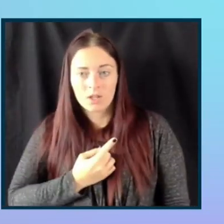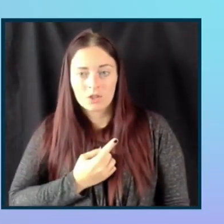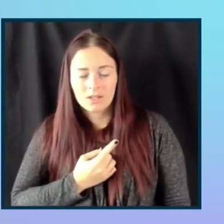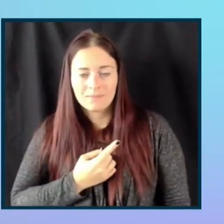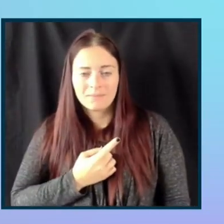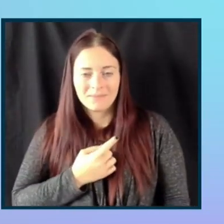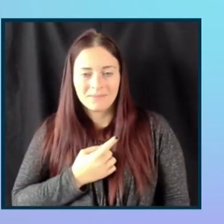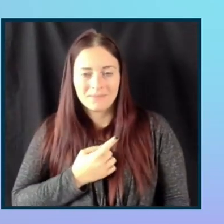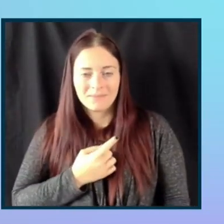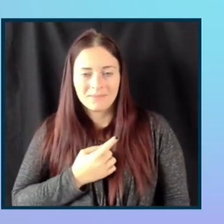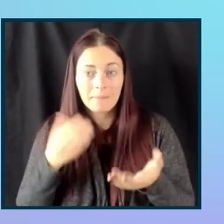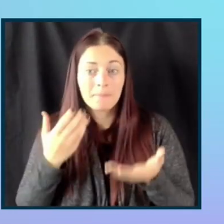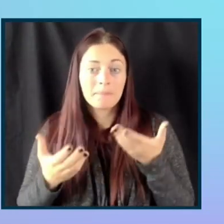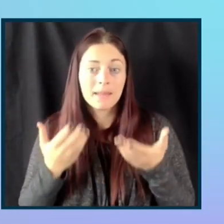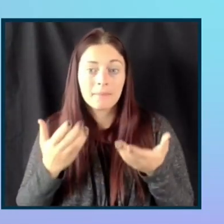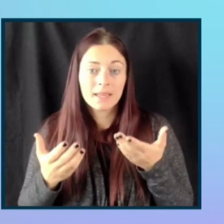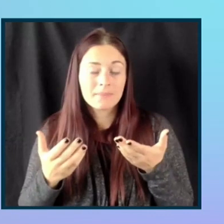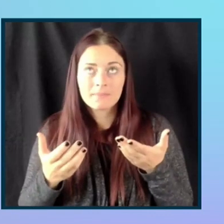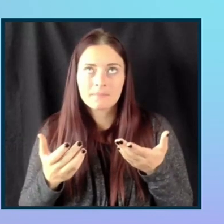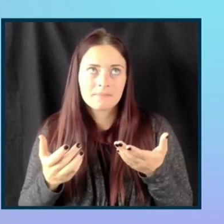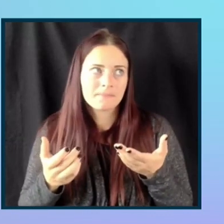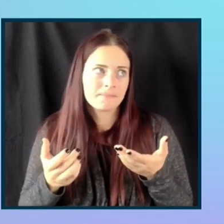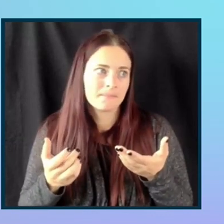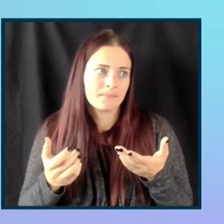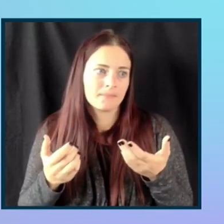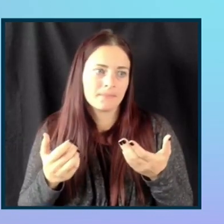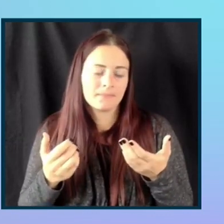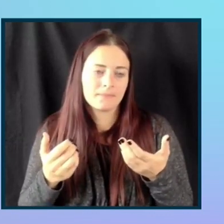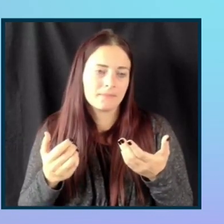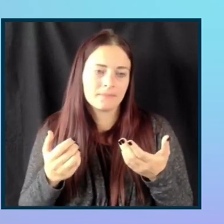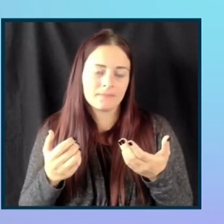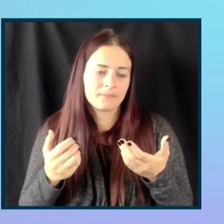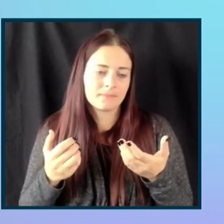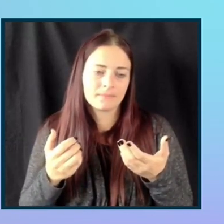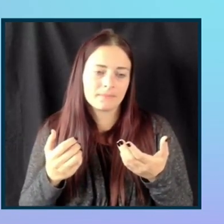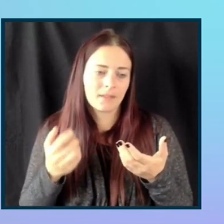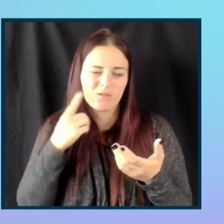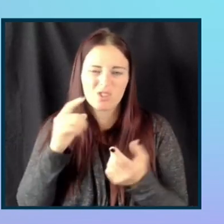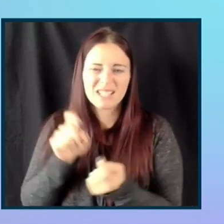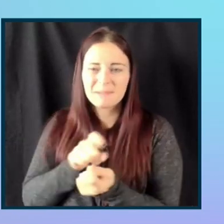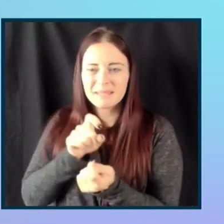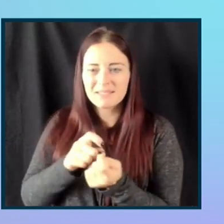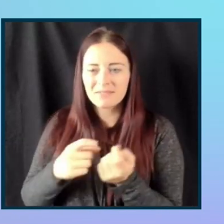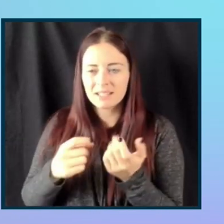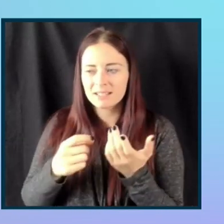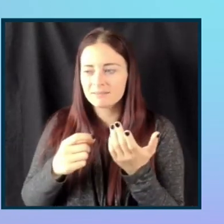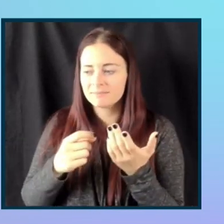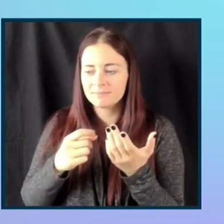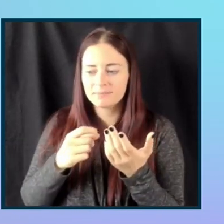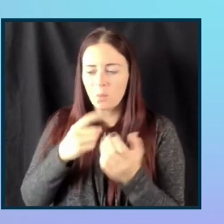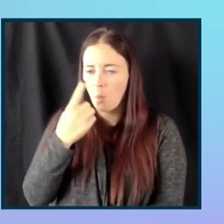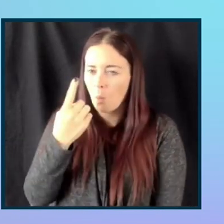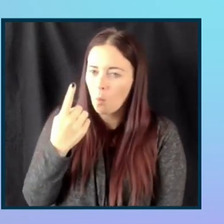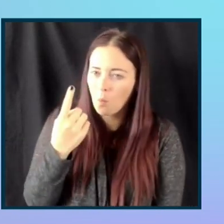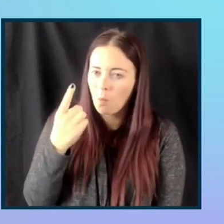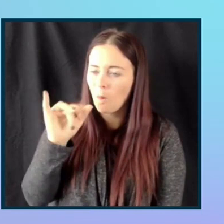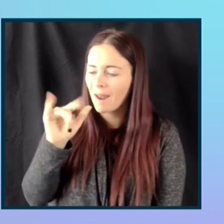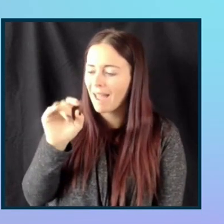on a specific ticket alone. You won't be able to do it on a specific single item. You need to look at it as aggregated